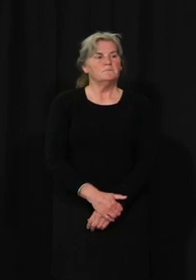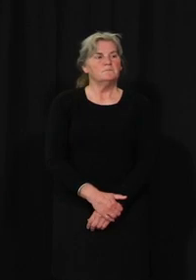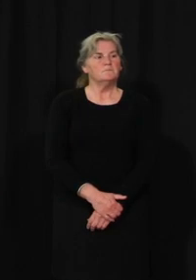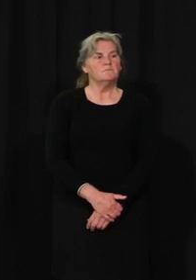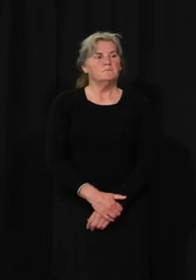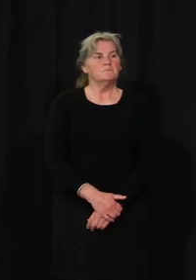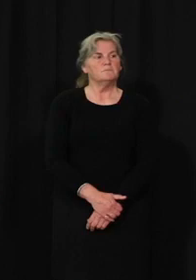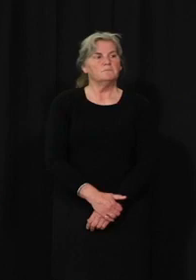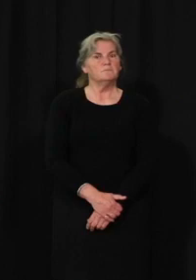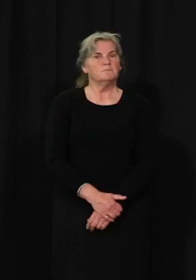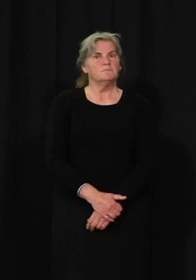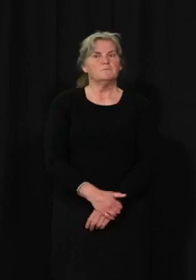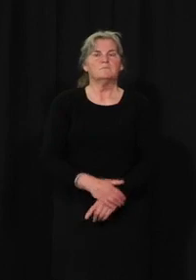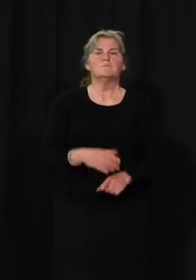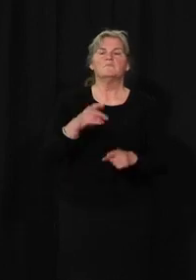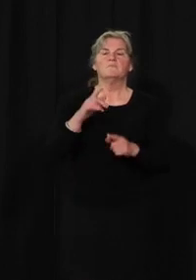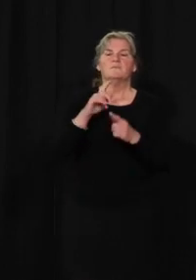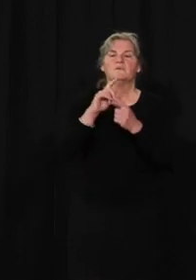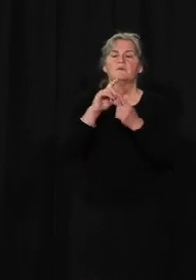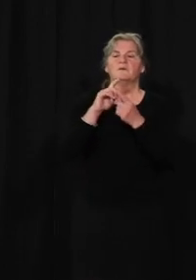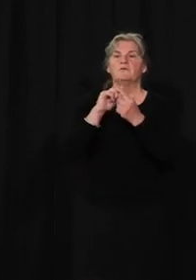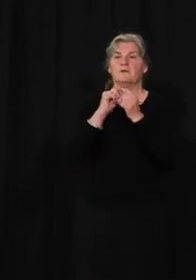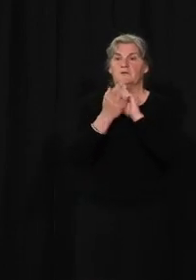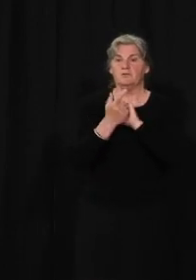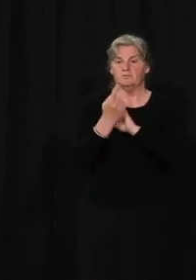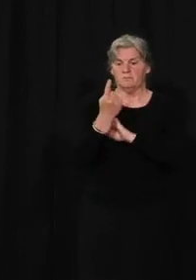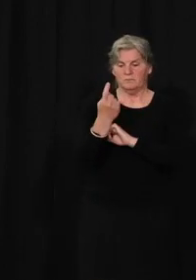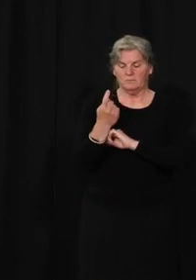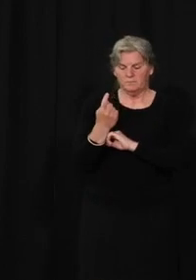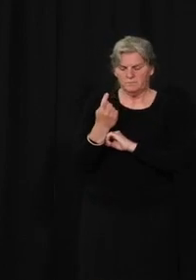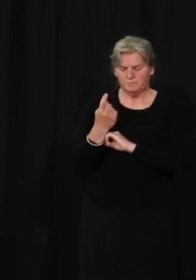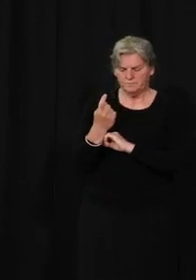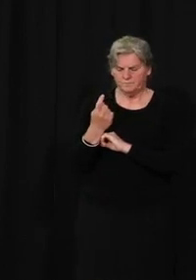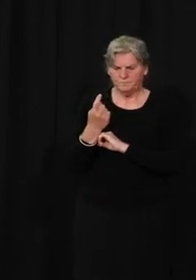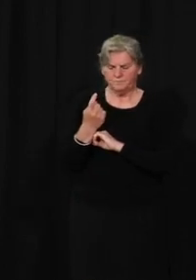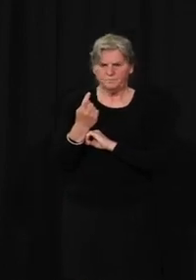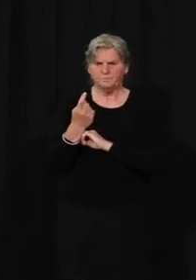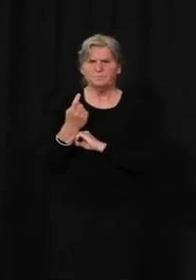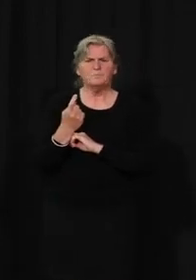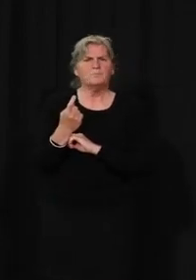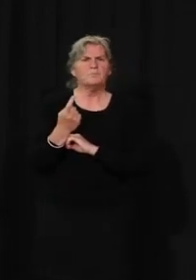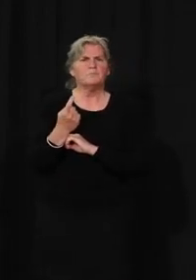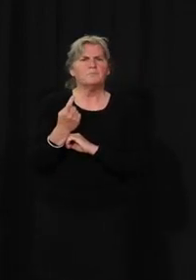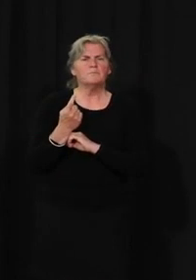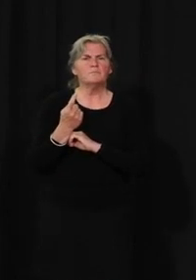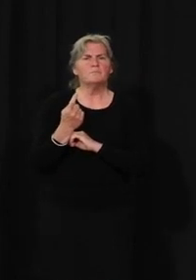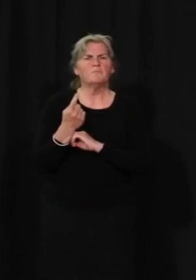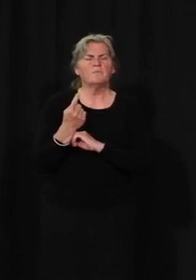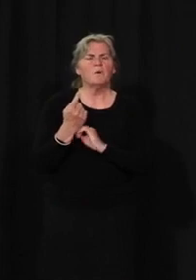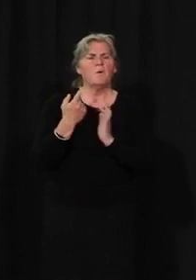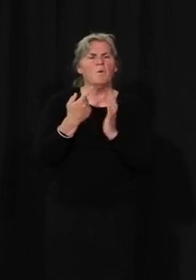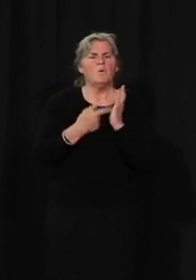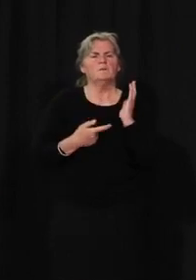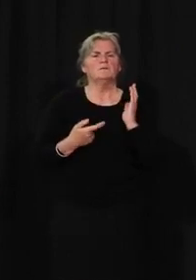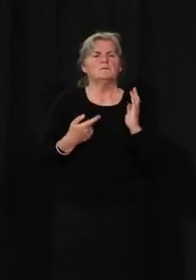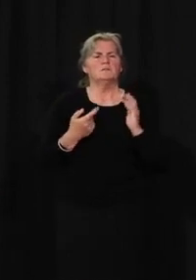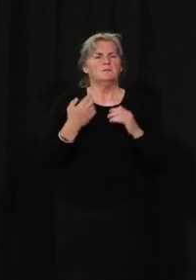So the question is what are the reasons to